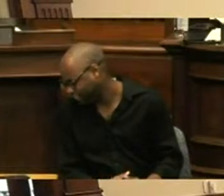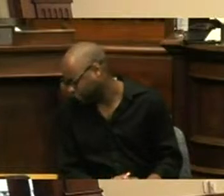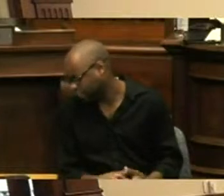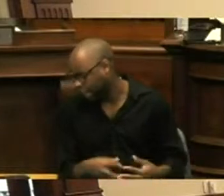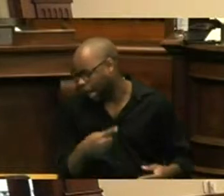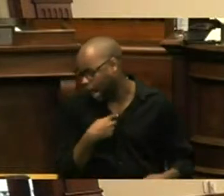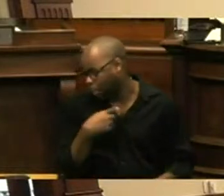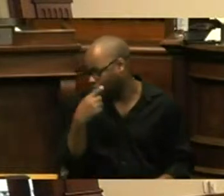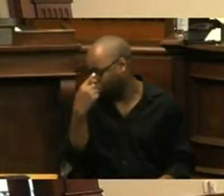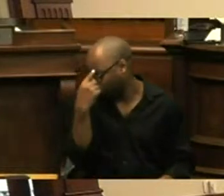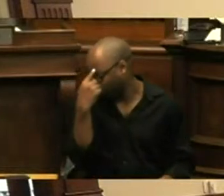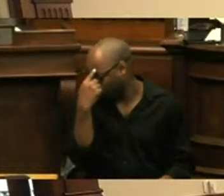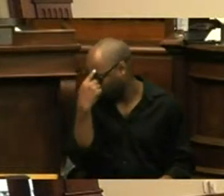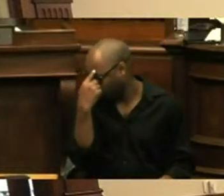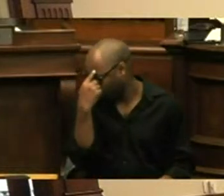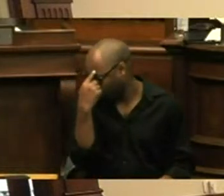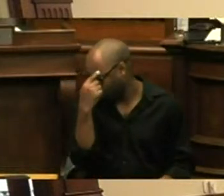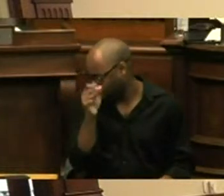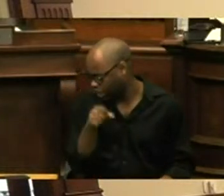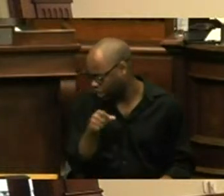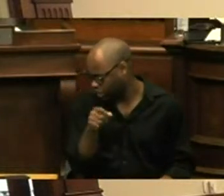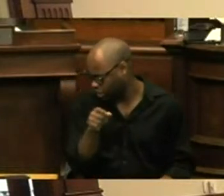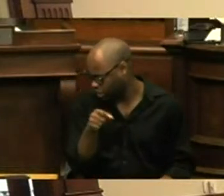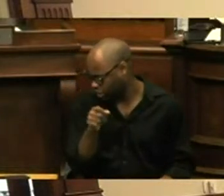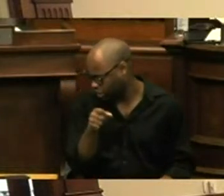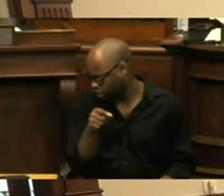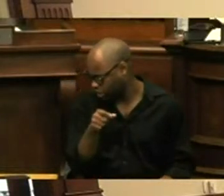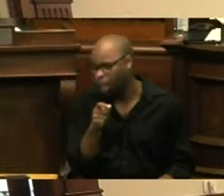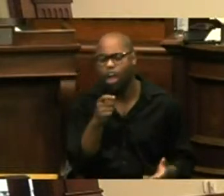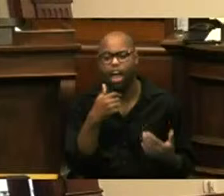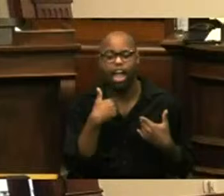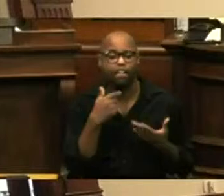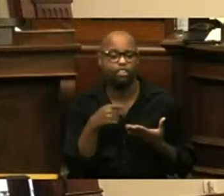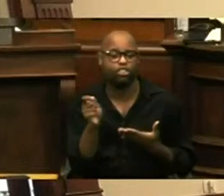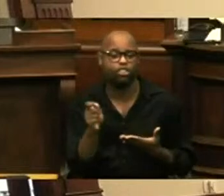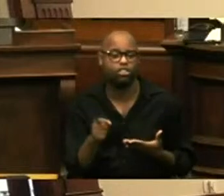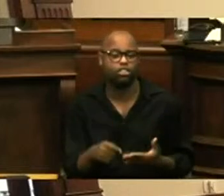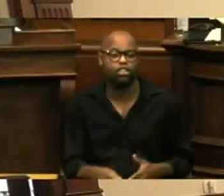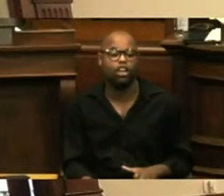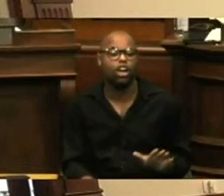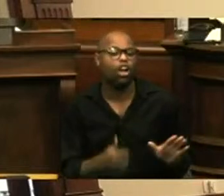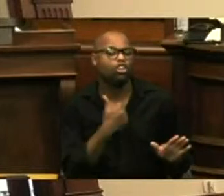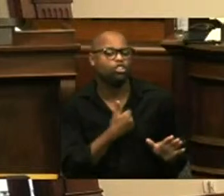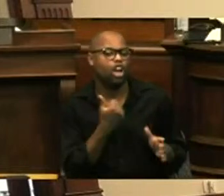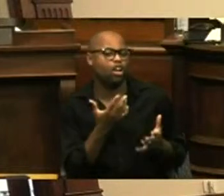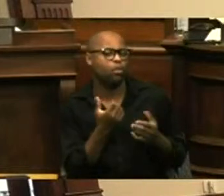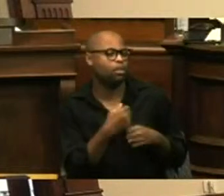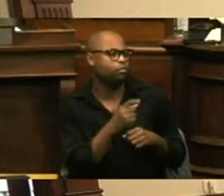introductory 438? I believe we I